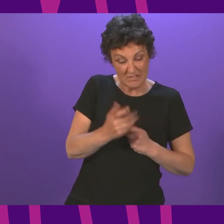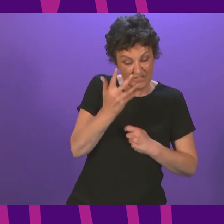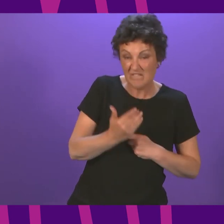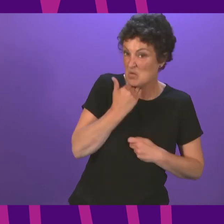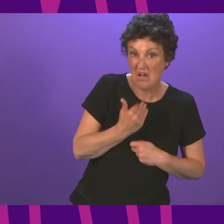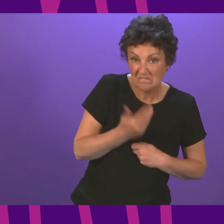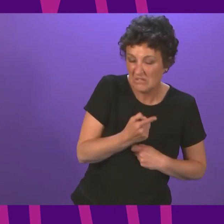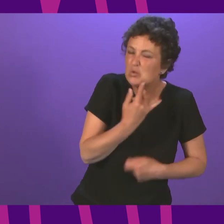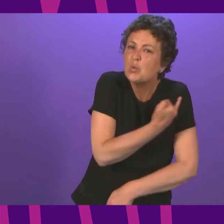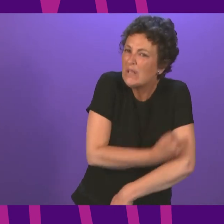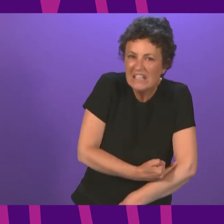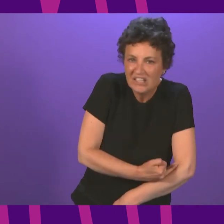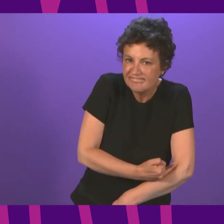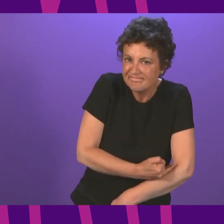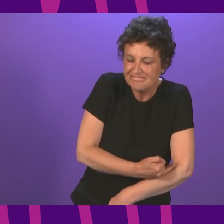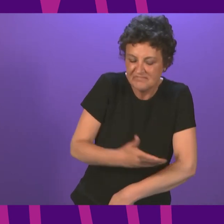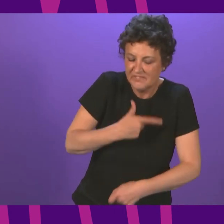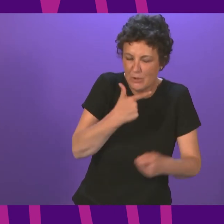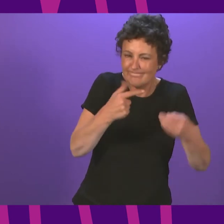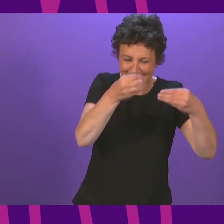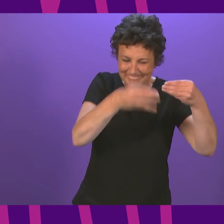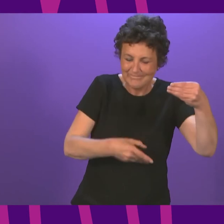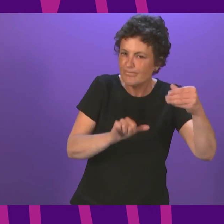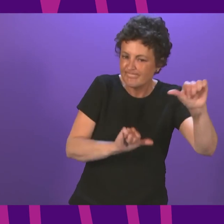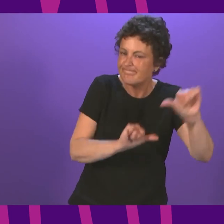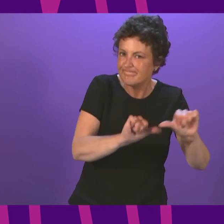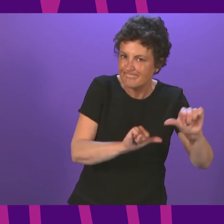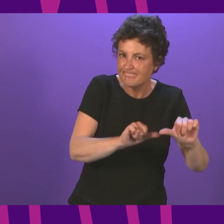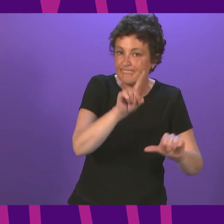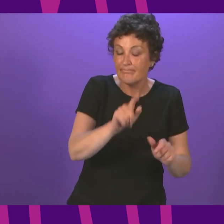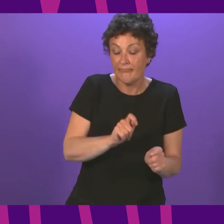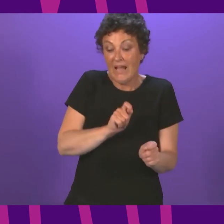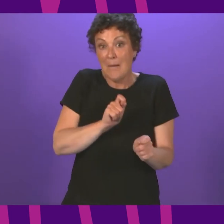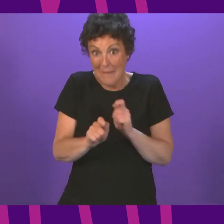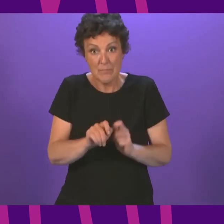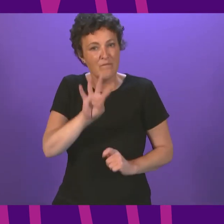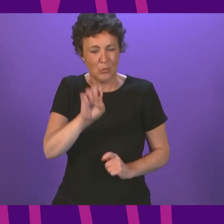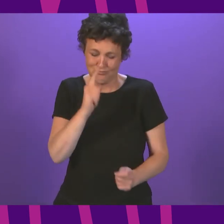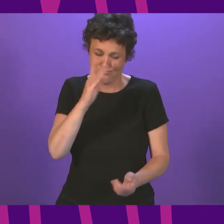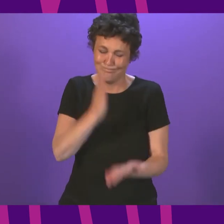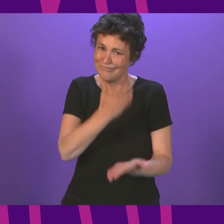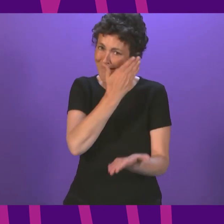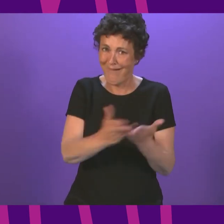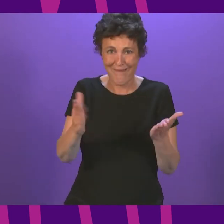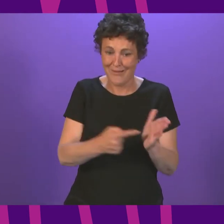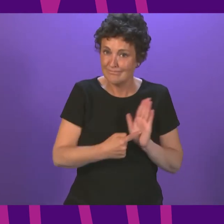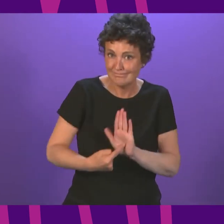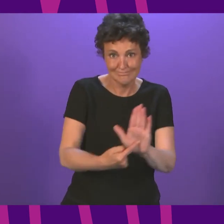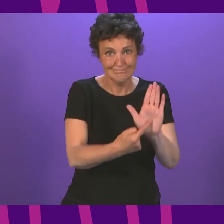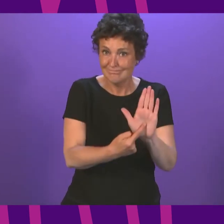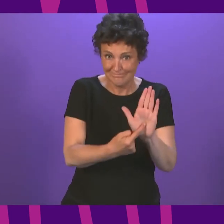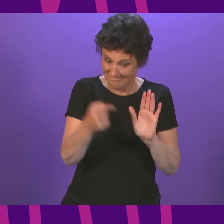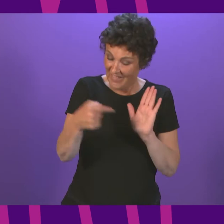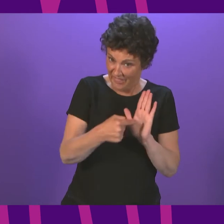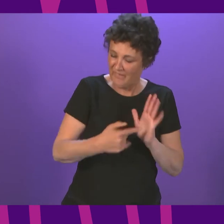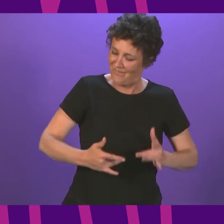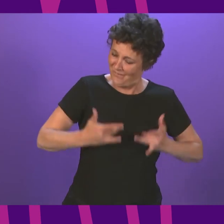in setting out what we want to assess. Amendment 14 is clear about where we feel that monitoring